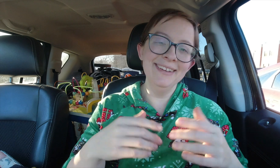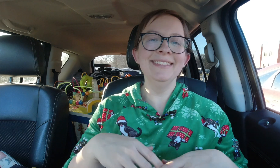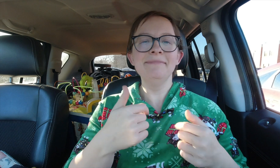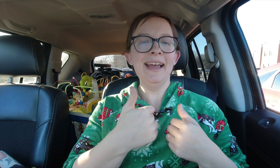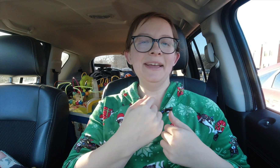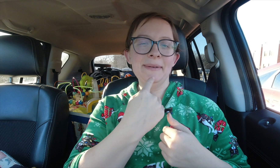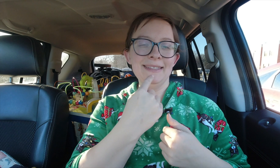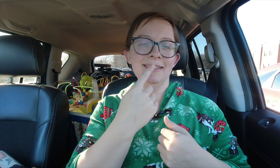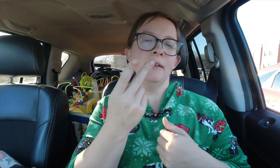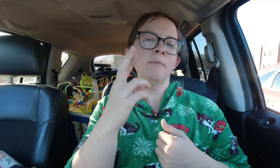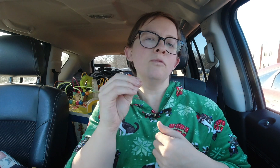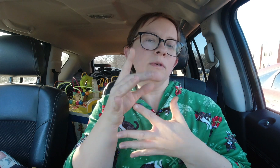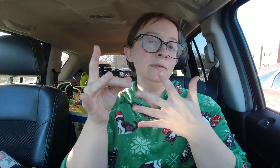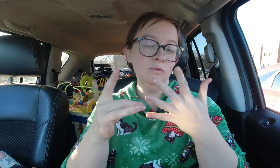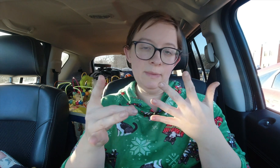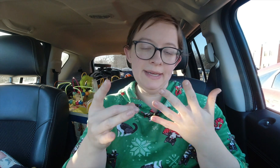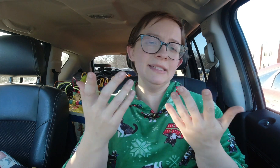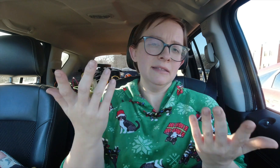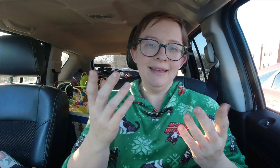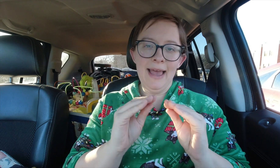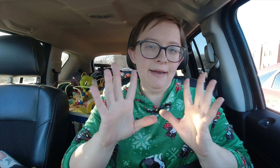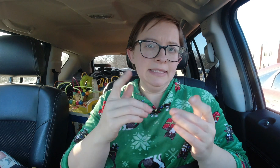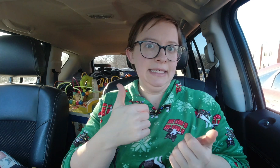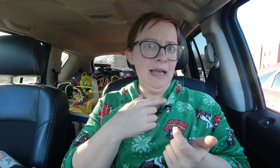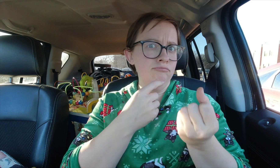but I mean I would say I would be considered pro-choice.